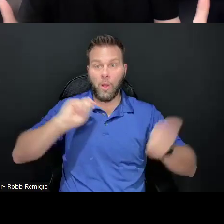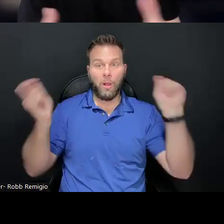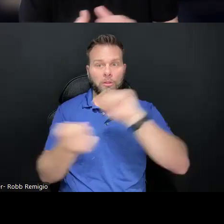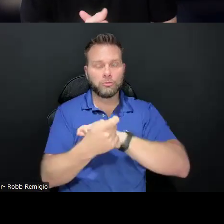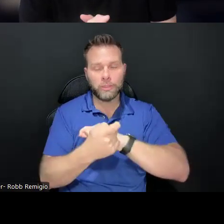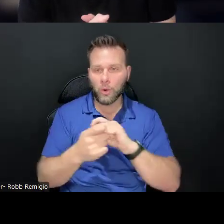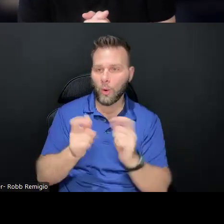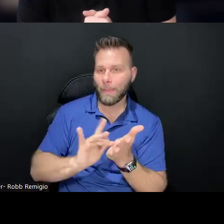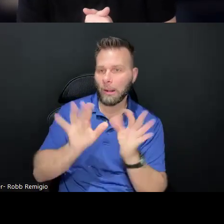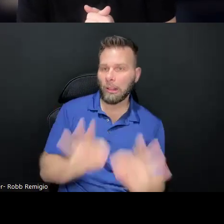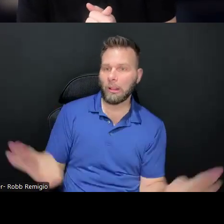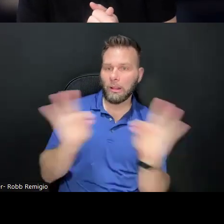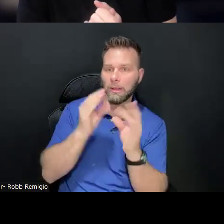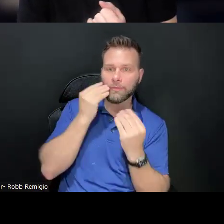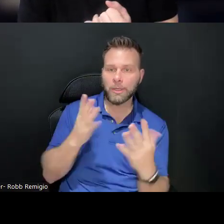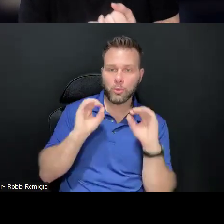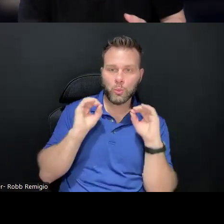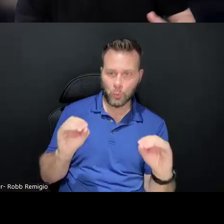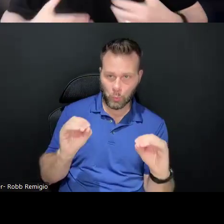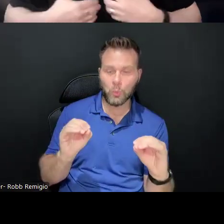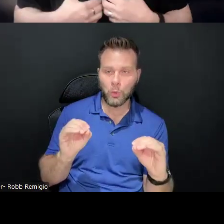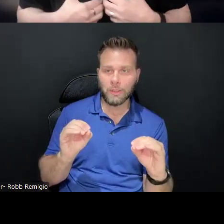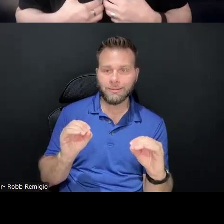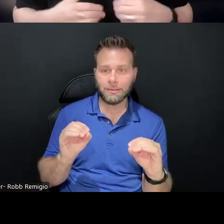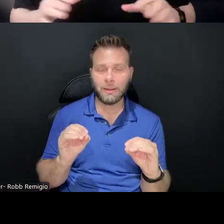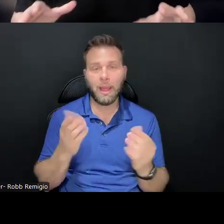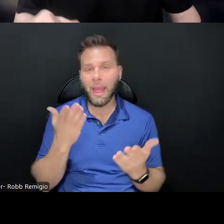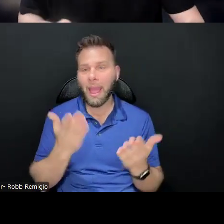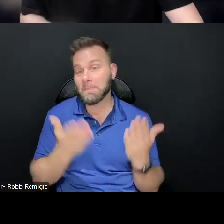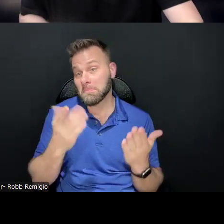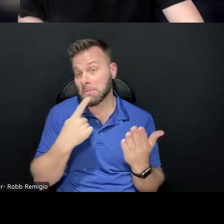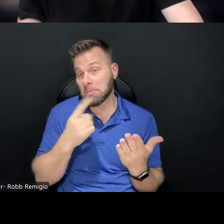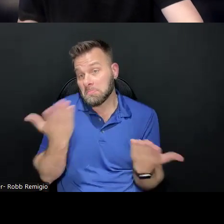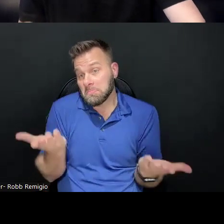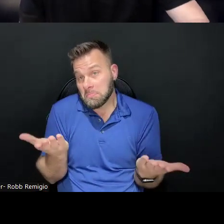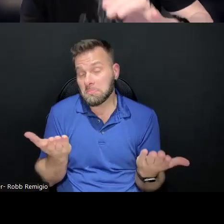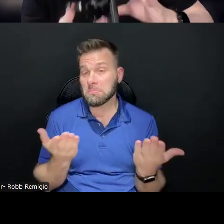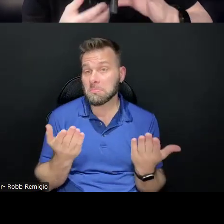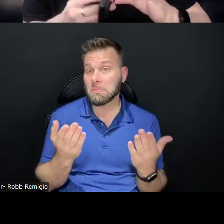that doesn't involve life-altering or critical medical information, or anything like that, I might say, you know